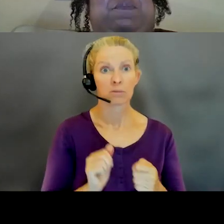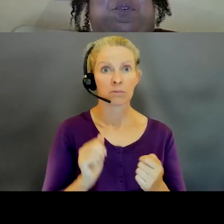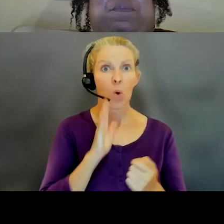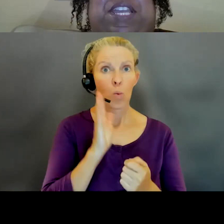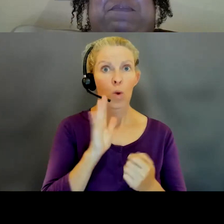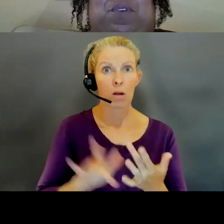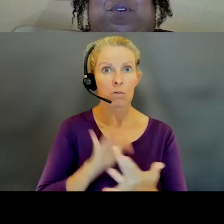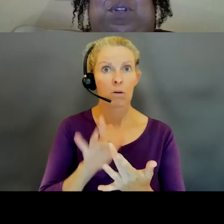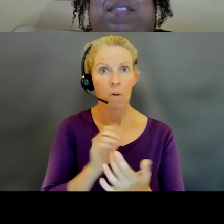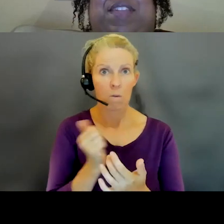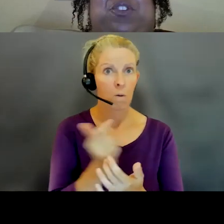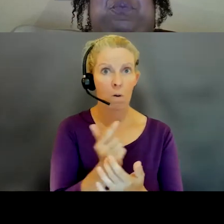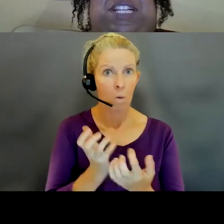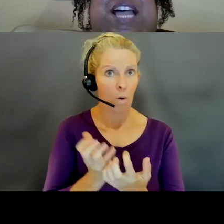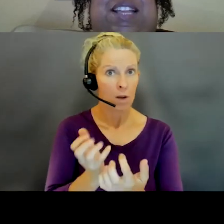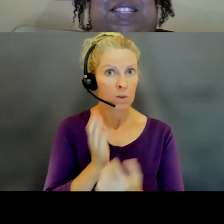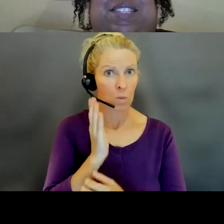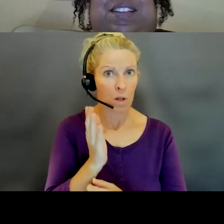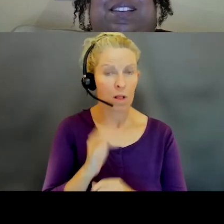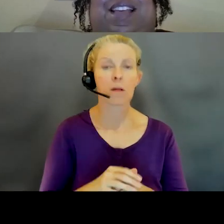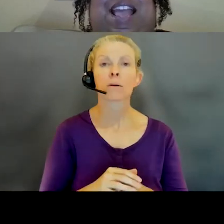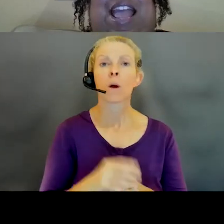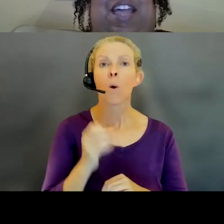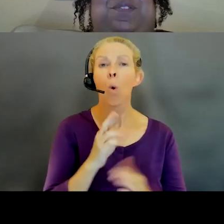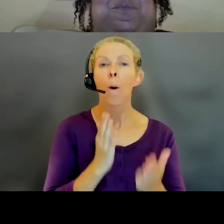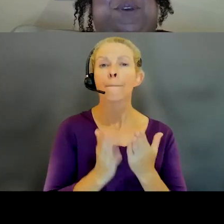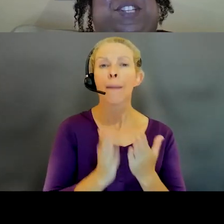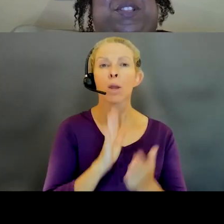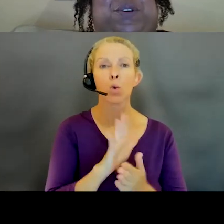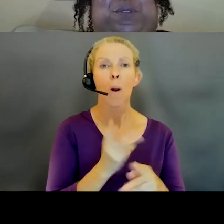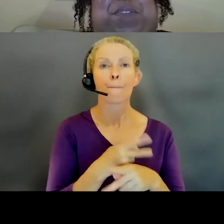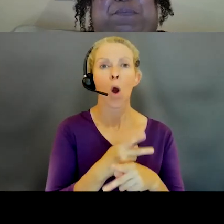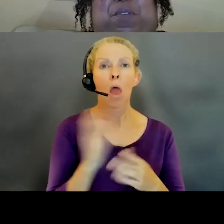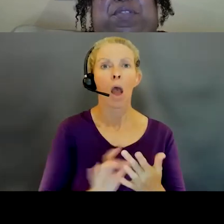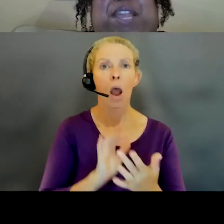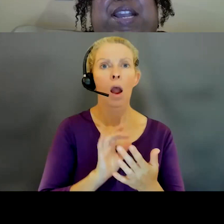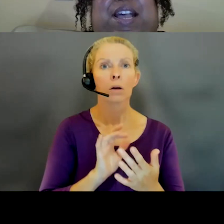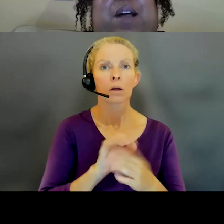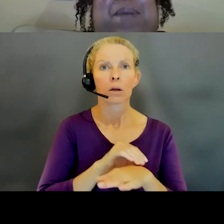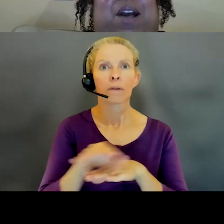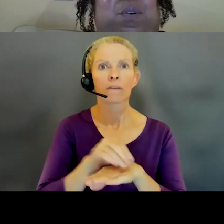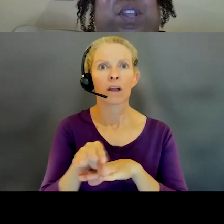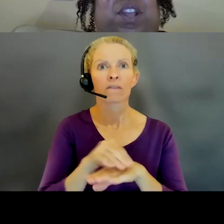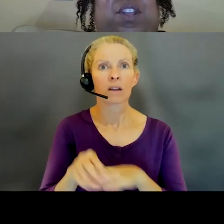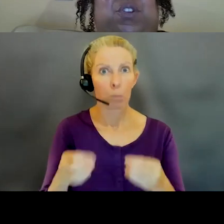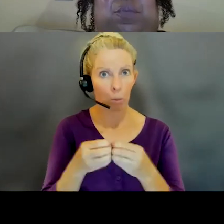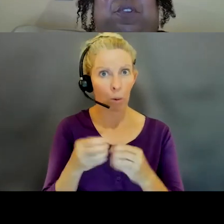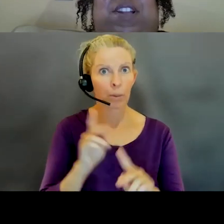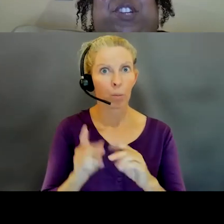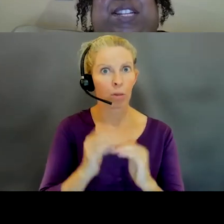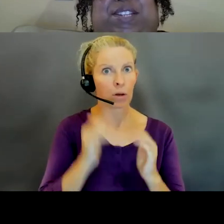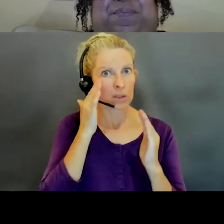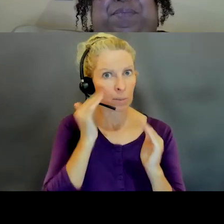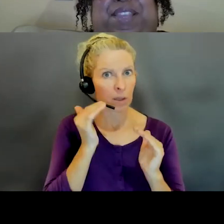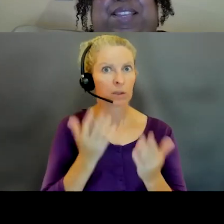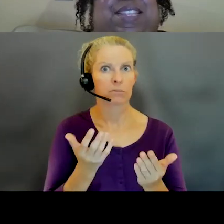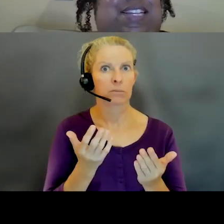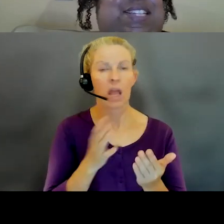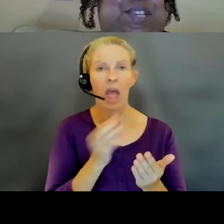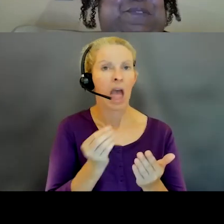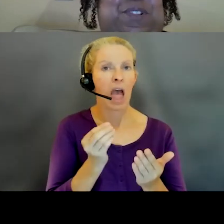more people than you realize? And what do those people think about your project? Is it easy for